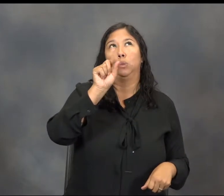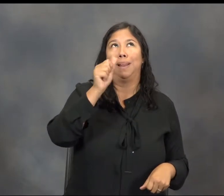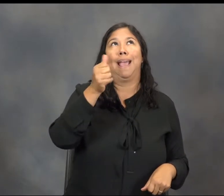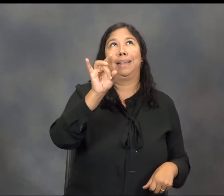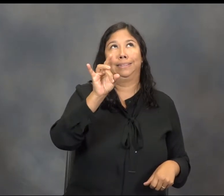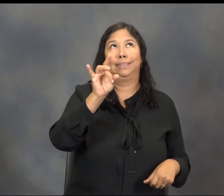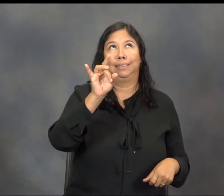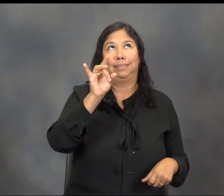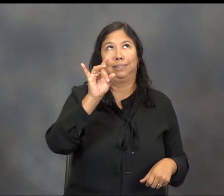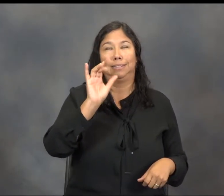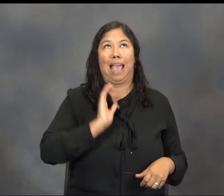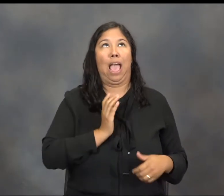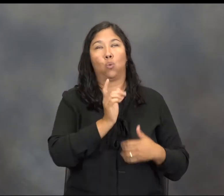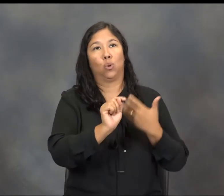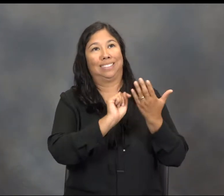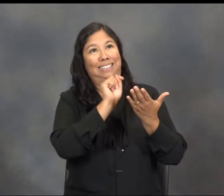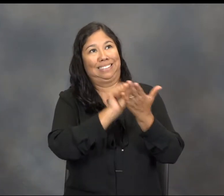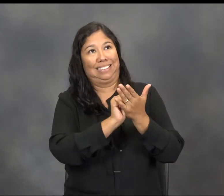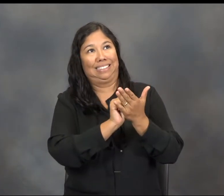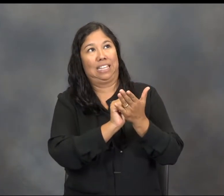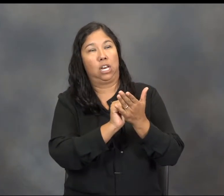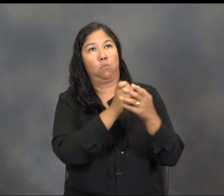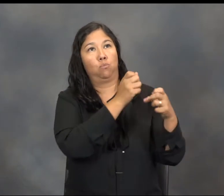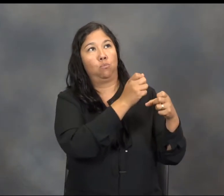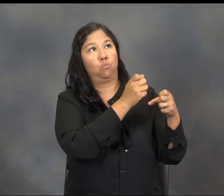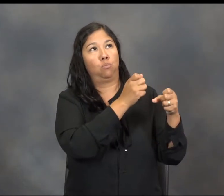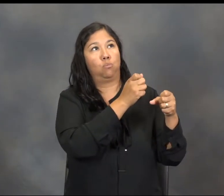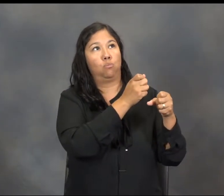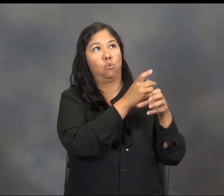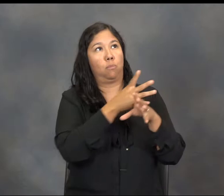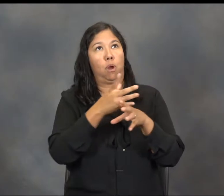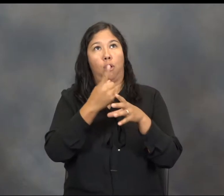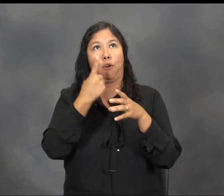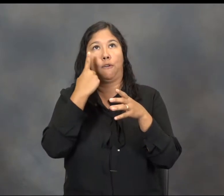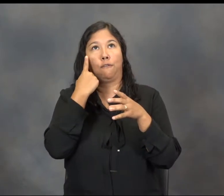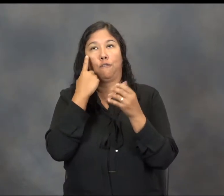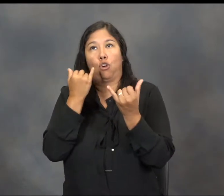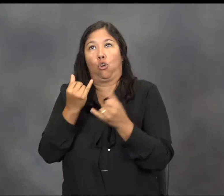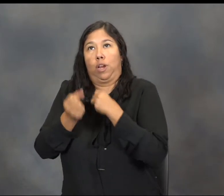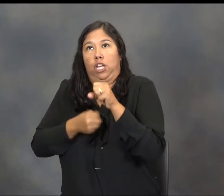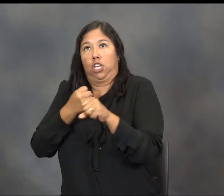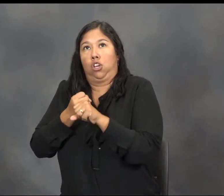when we prepare, current year meaning tax season 2017.